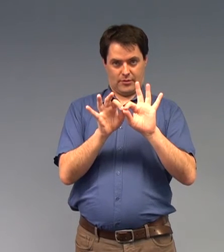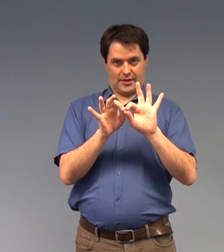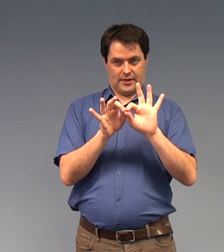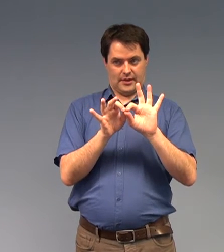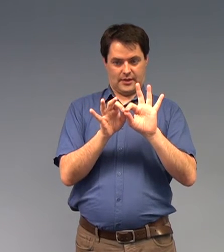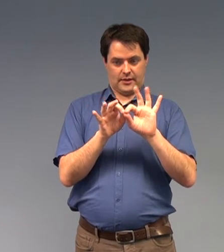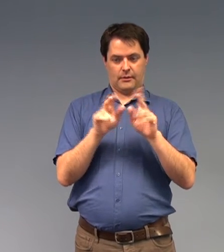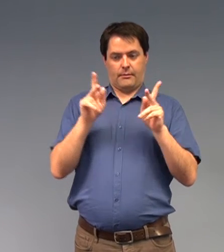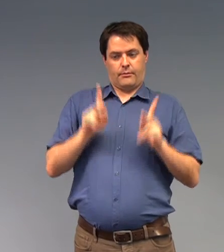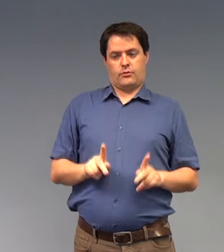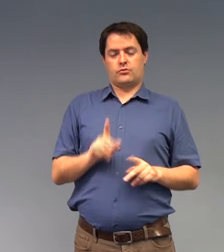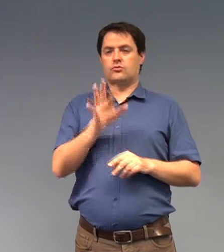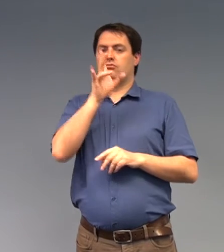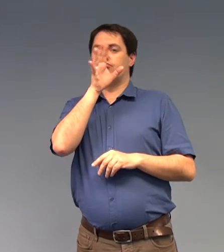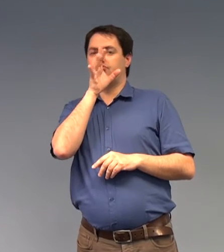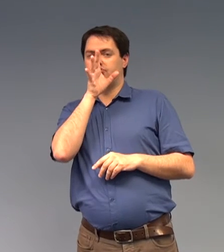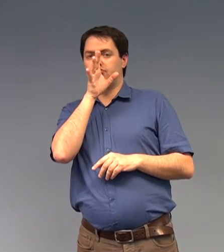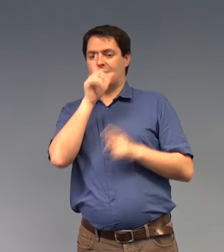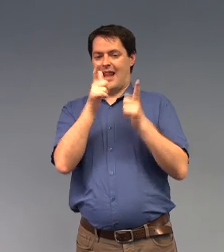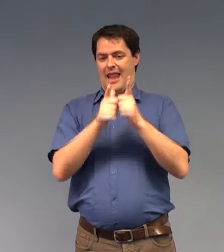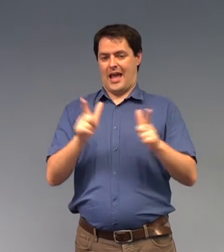I think this is interesting for us as interpreters, because often we're interpreting